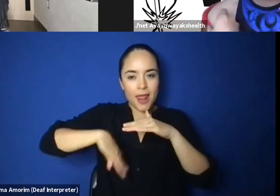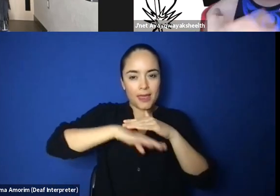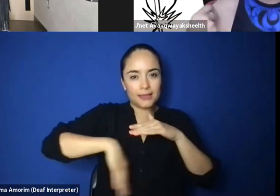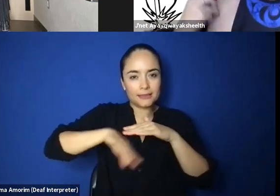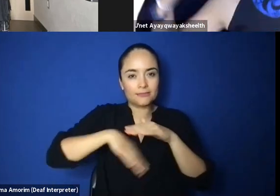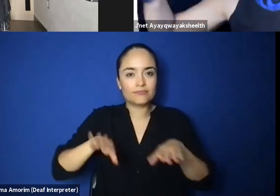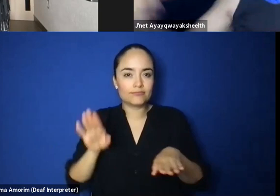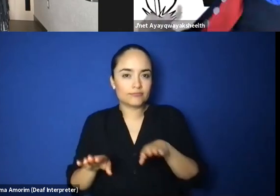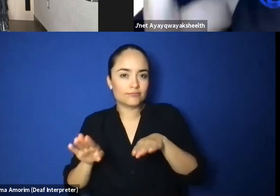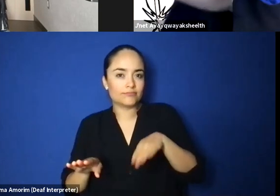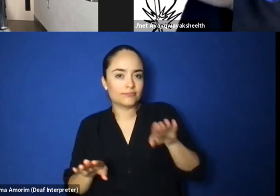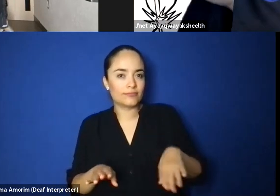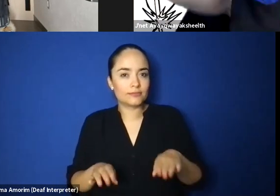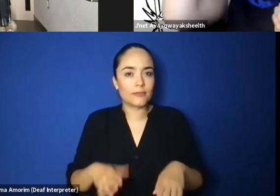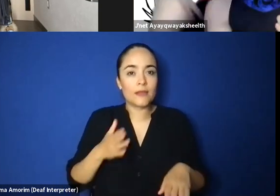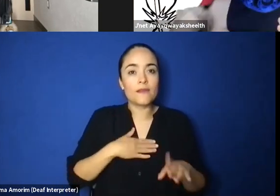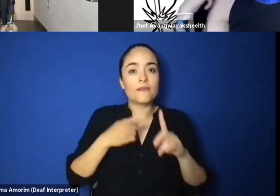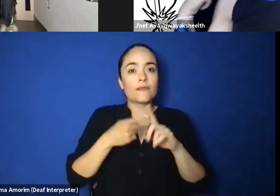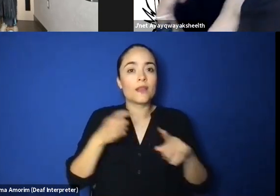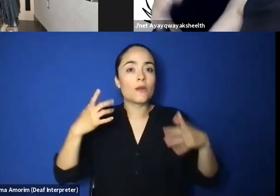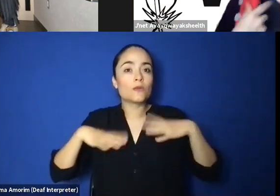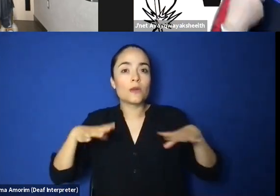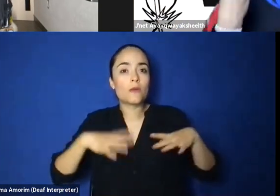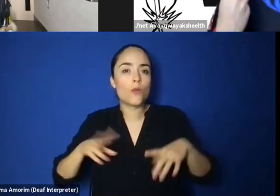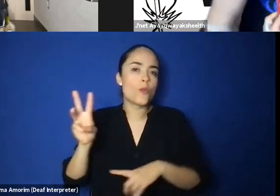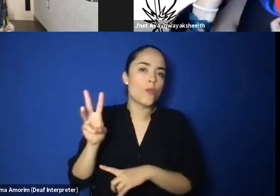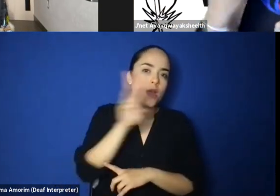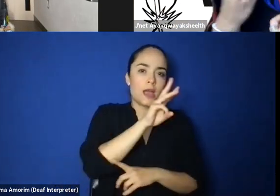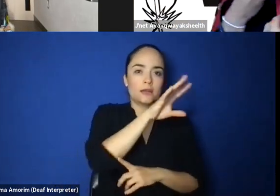from the west coast with the cedar hat, and I'm not going to dress like you because that's not